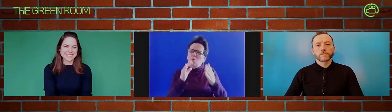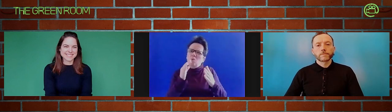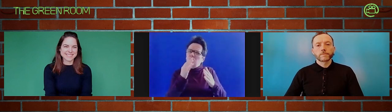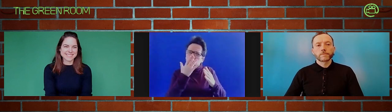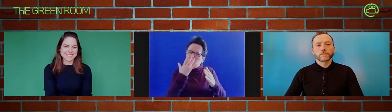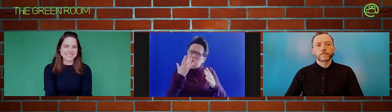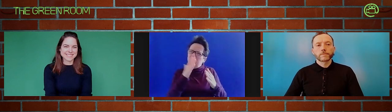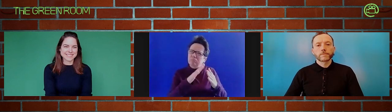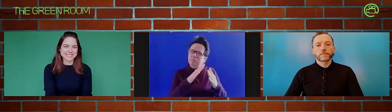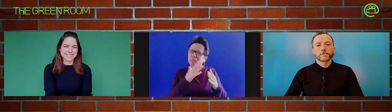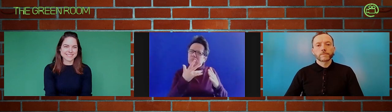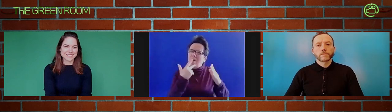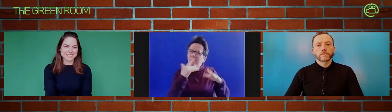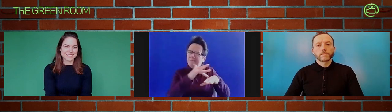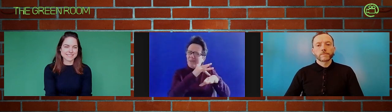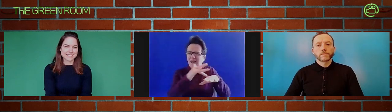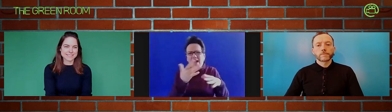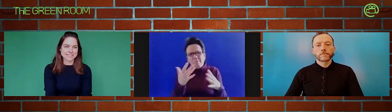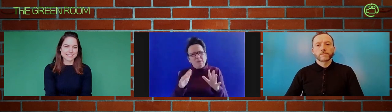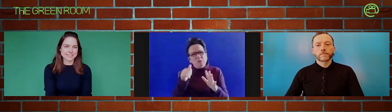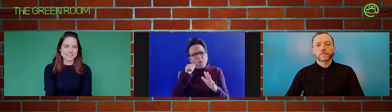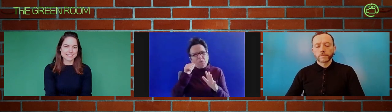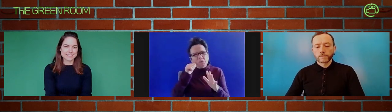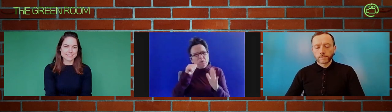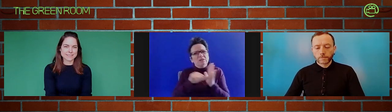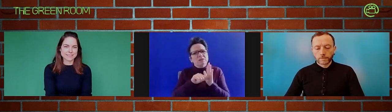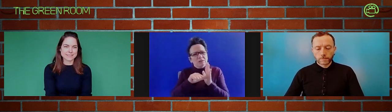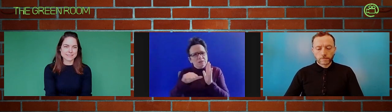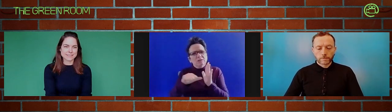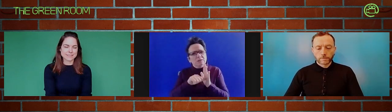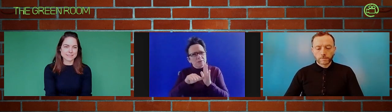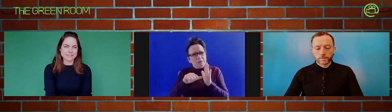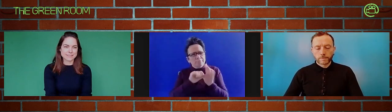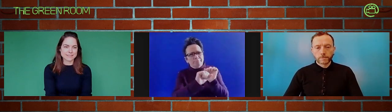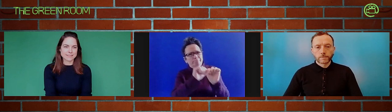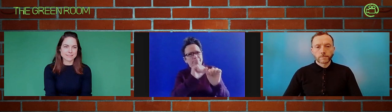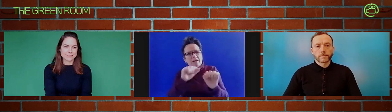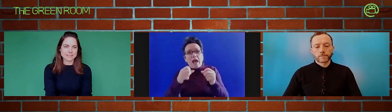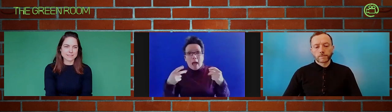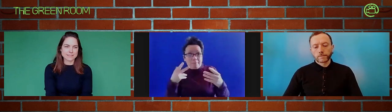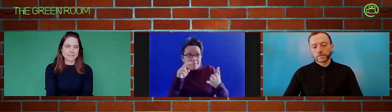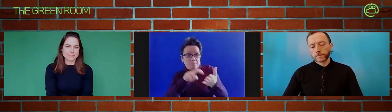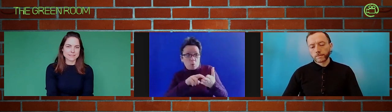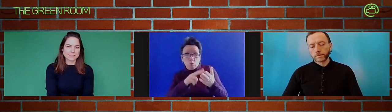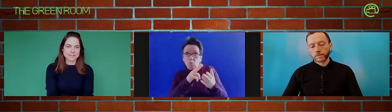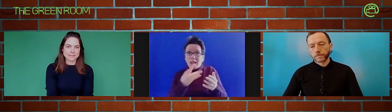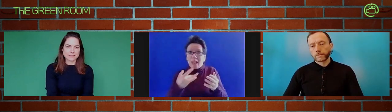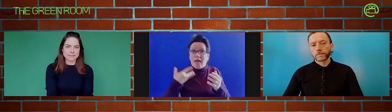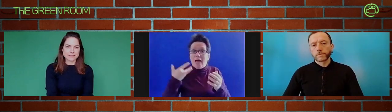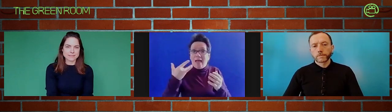come across several issues with captionings where I booked to see some live theatres that unfortunately never went ahead